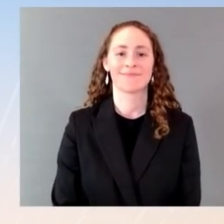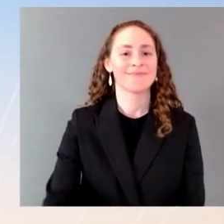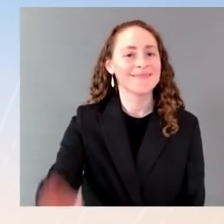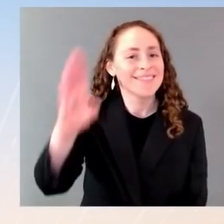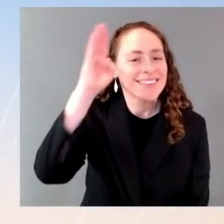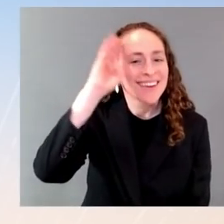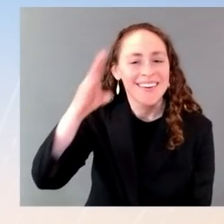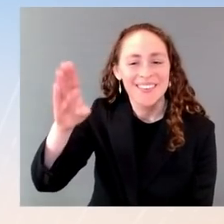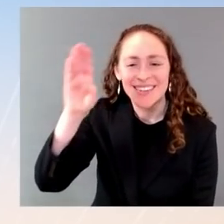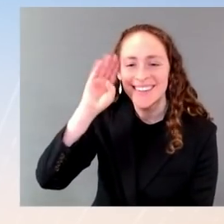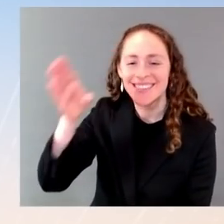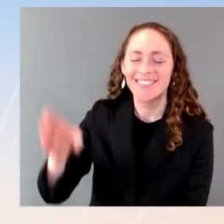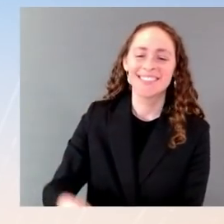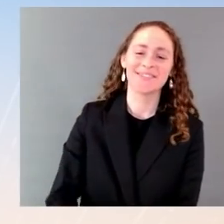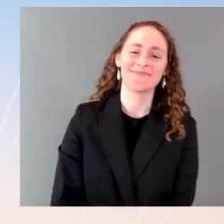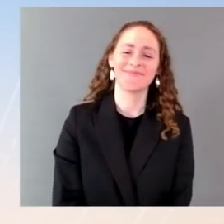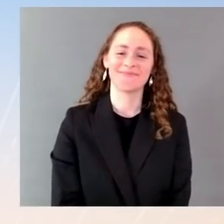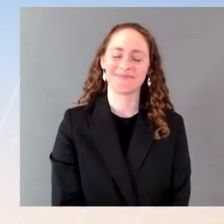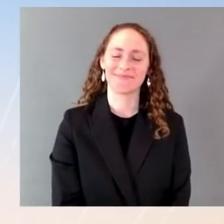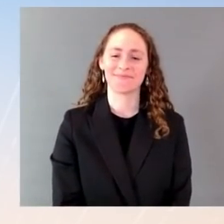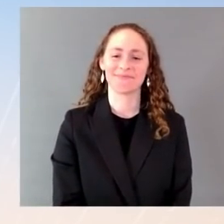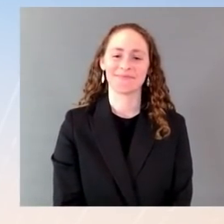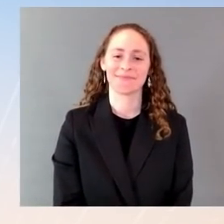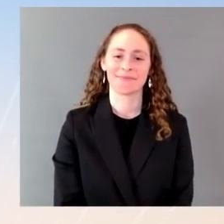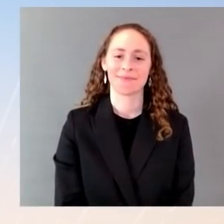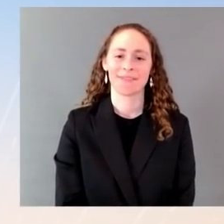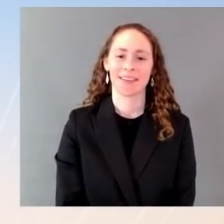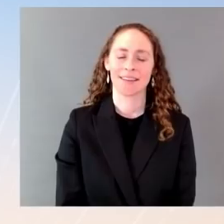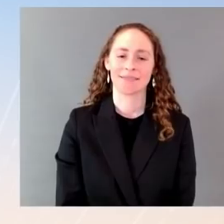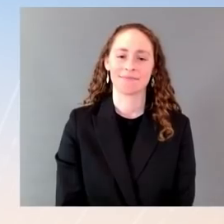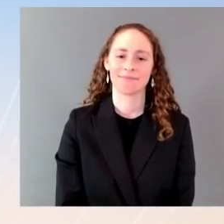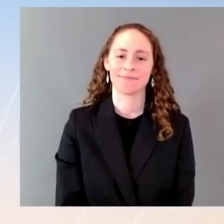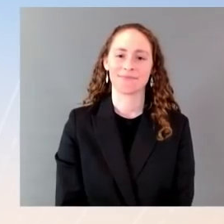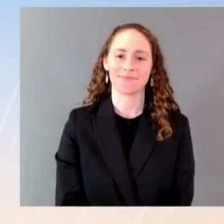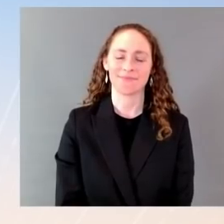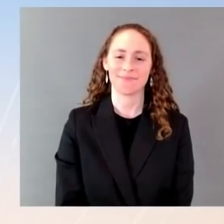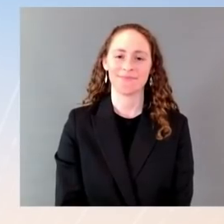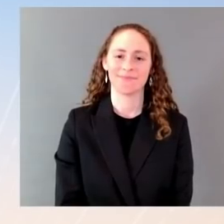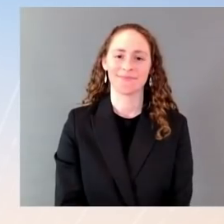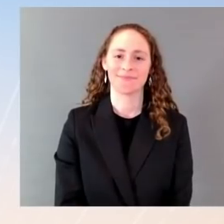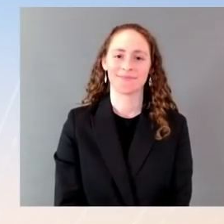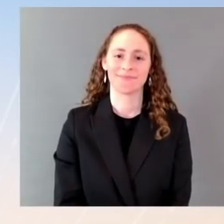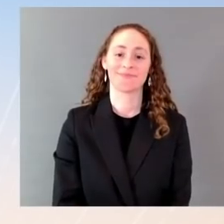Ms. Psaki: Hello. All right. Good afternoon. We have our National Security Advisor,